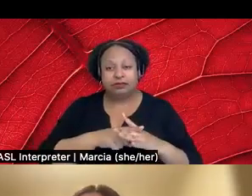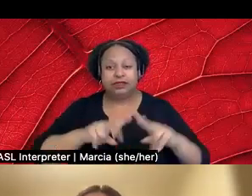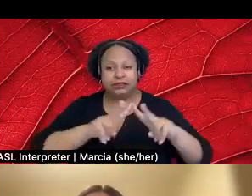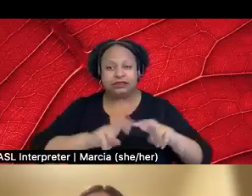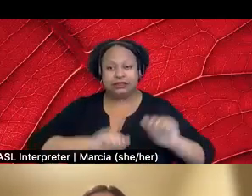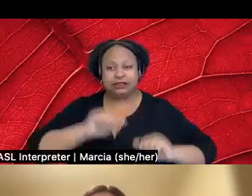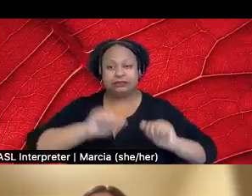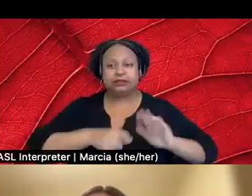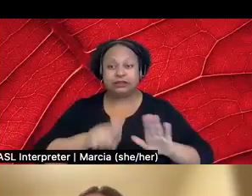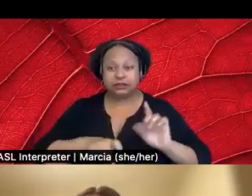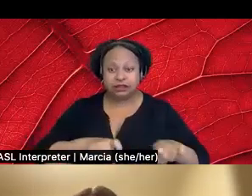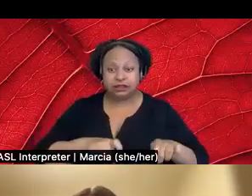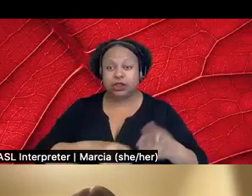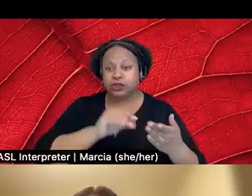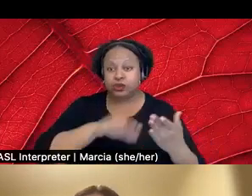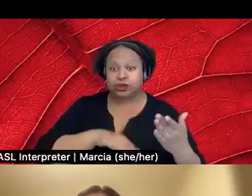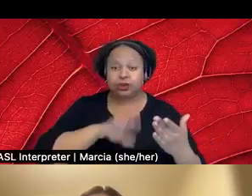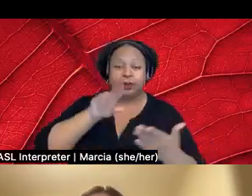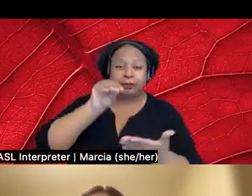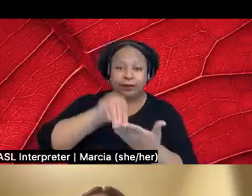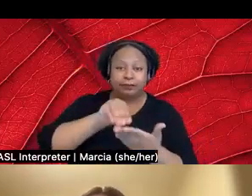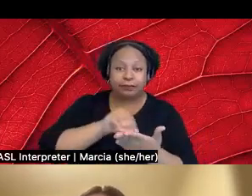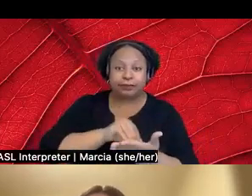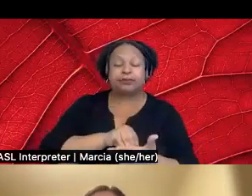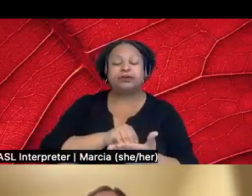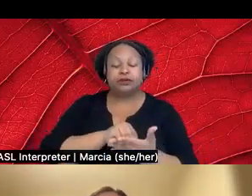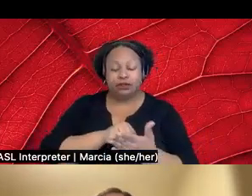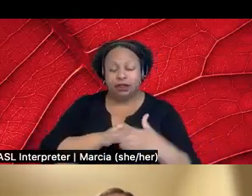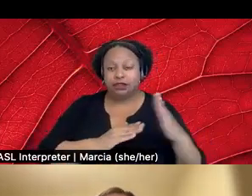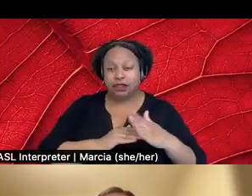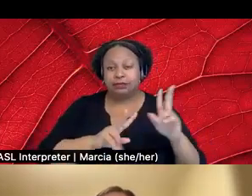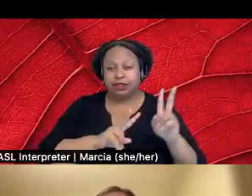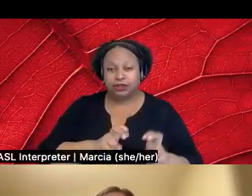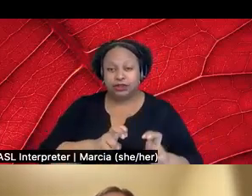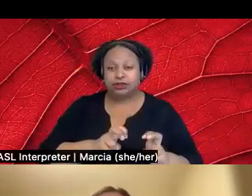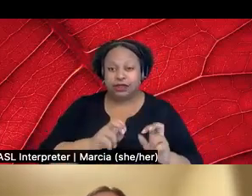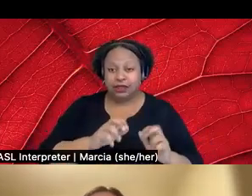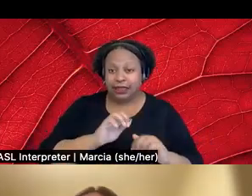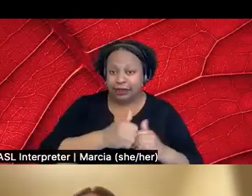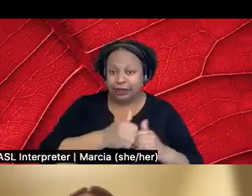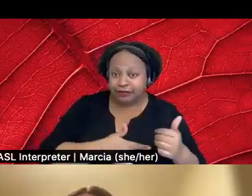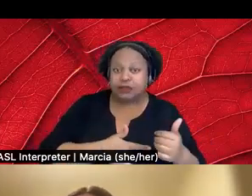The student rates each of the top issues or tasks by how well they feel they perform on a scale of one to 10.